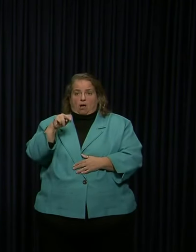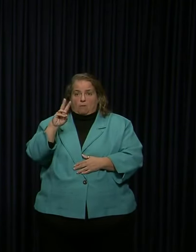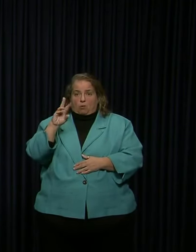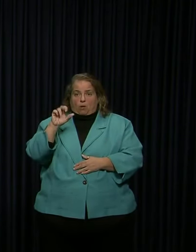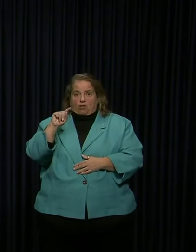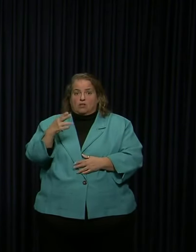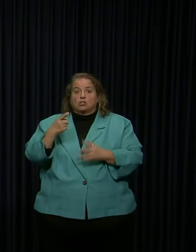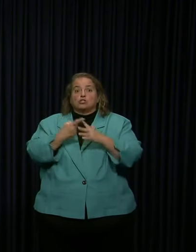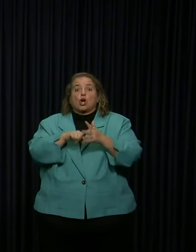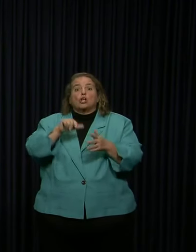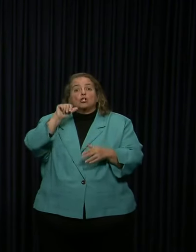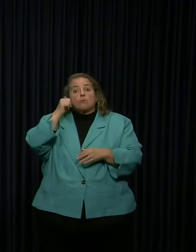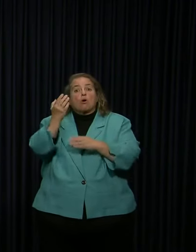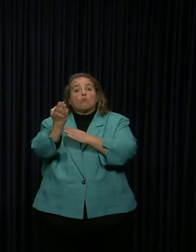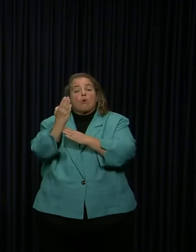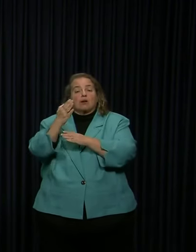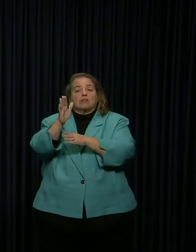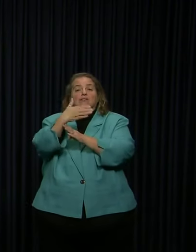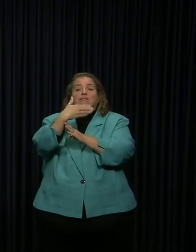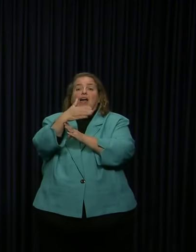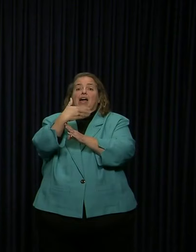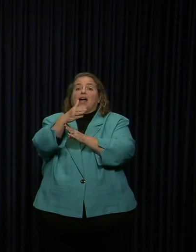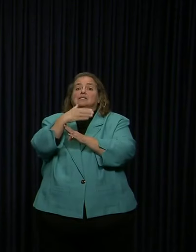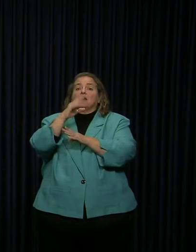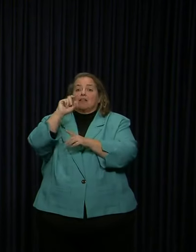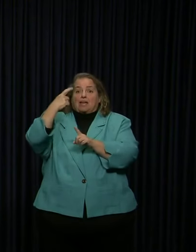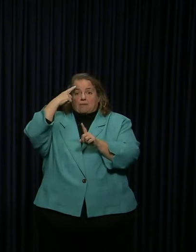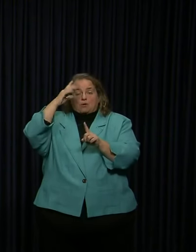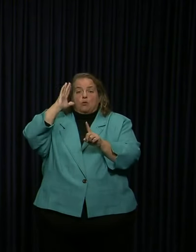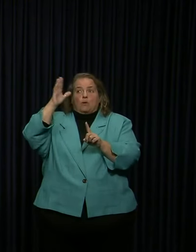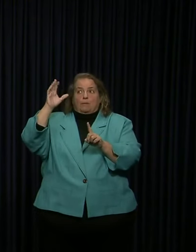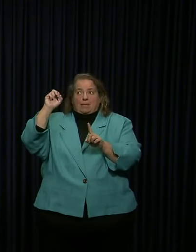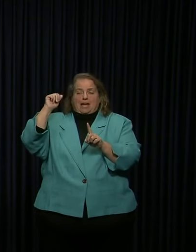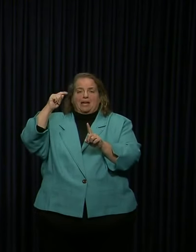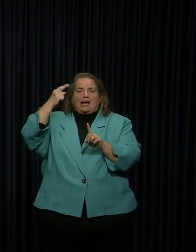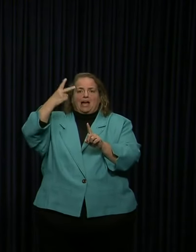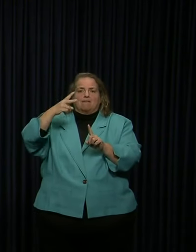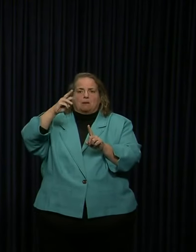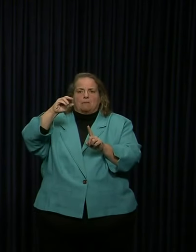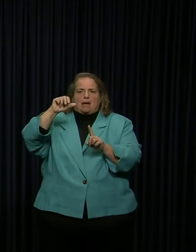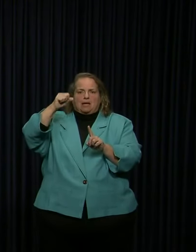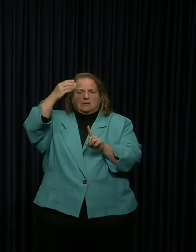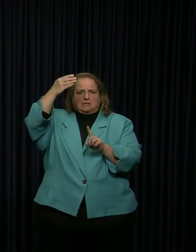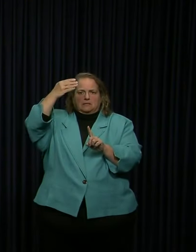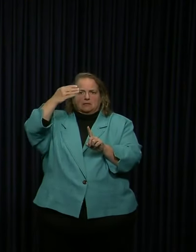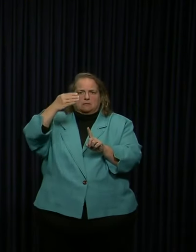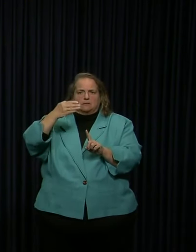THIS VIRUS. WE WILL WORK HARD ON IT.